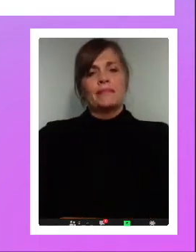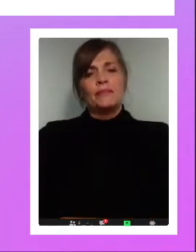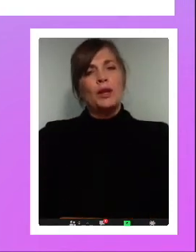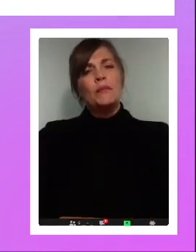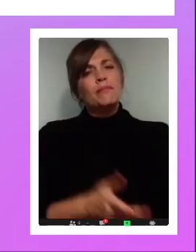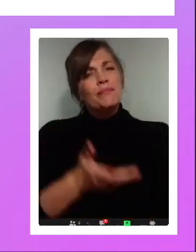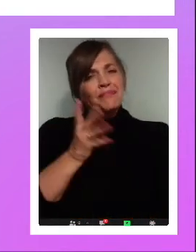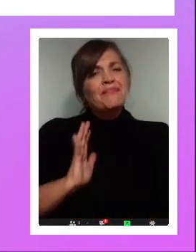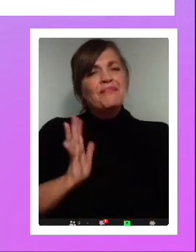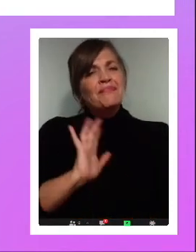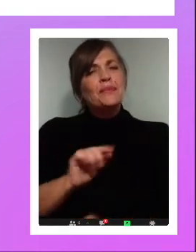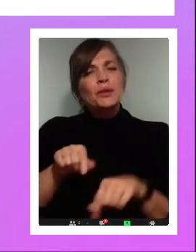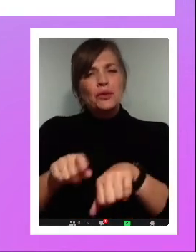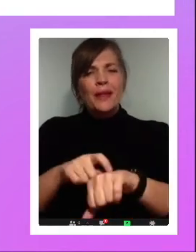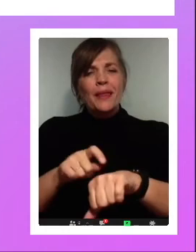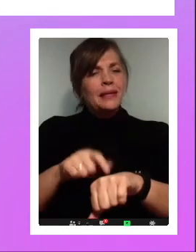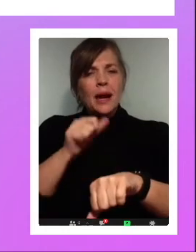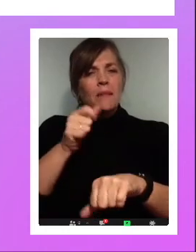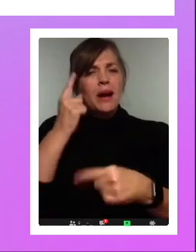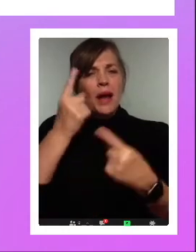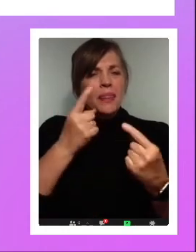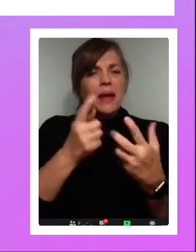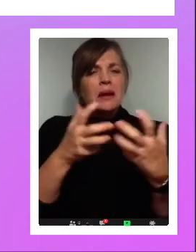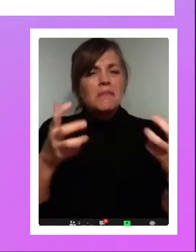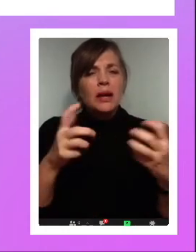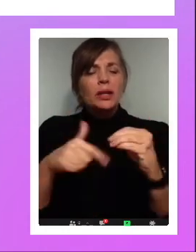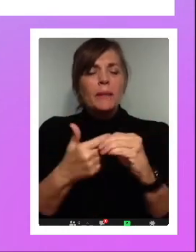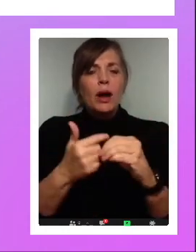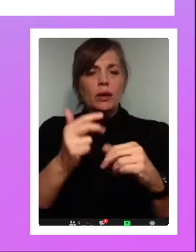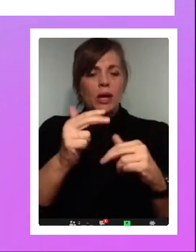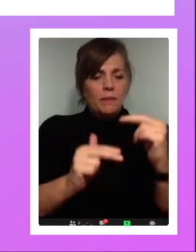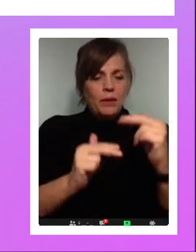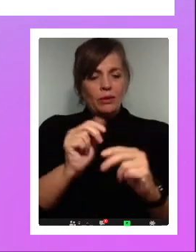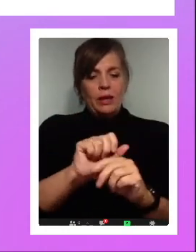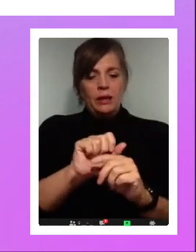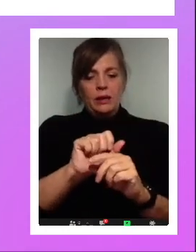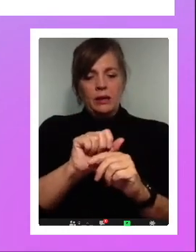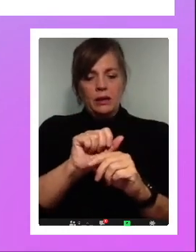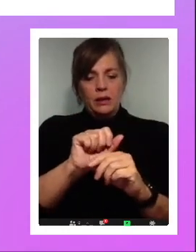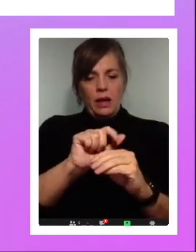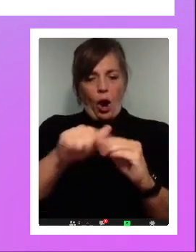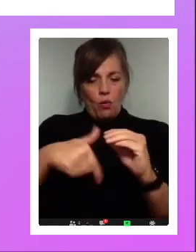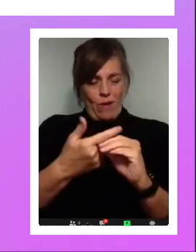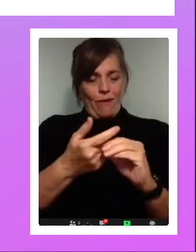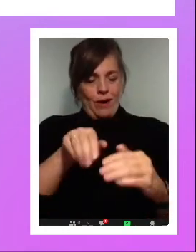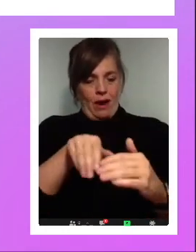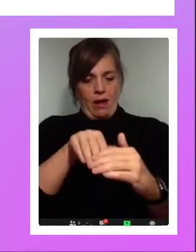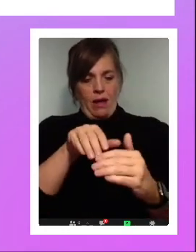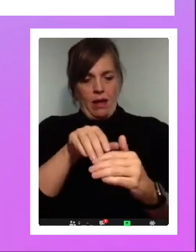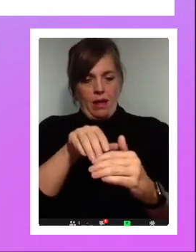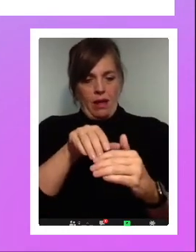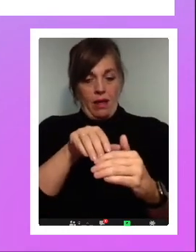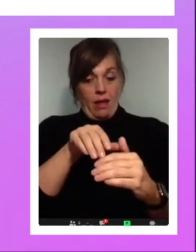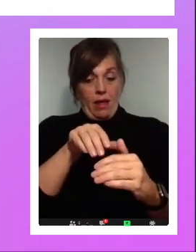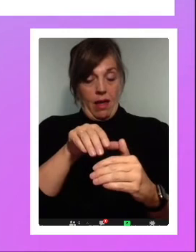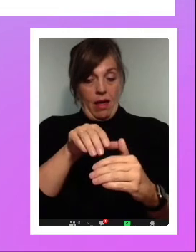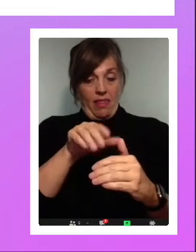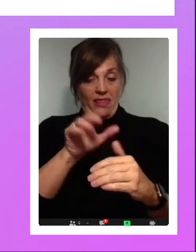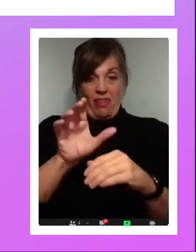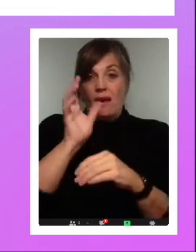however about building around the concept of accessibility. I took advantage of what it offered